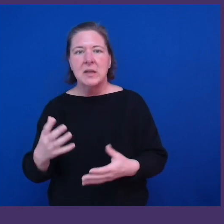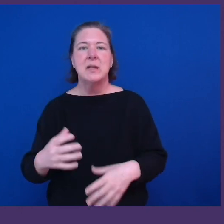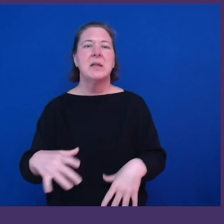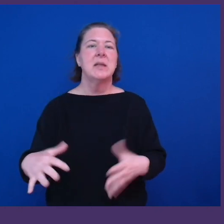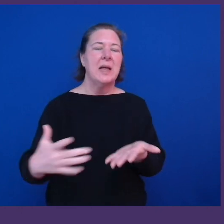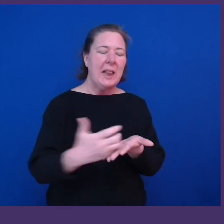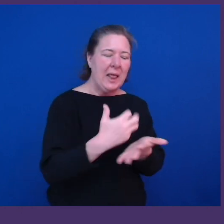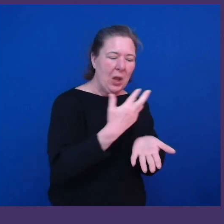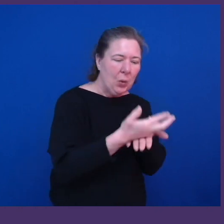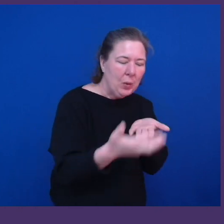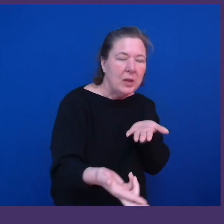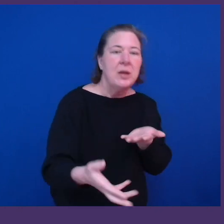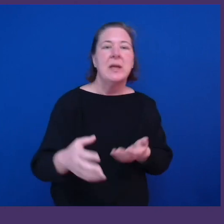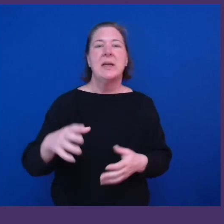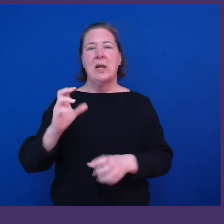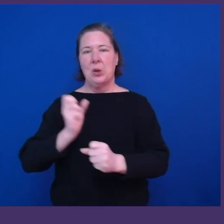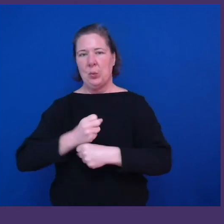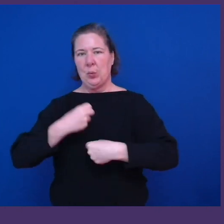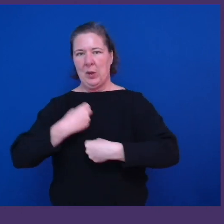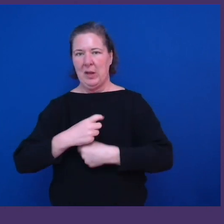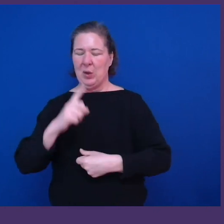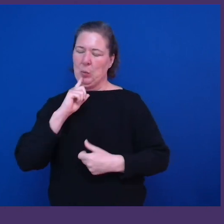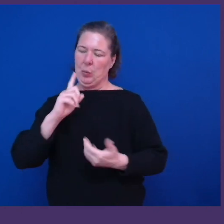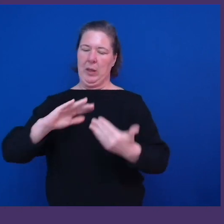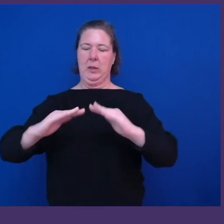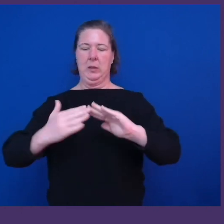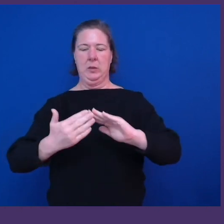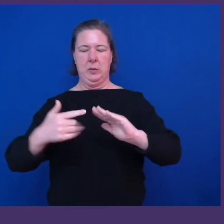and creating a community of practice on accessibility.